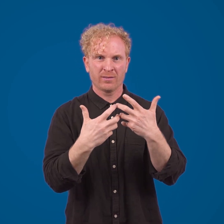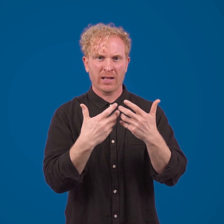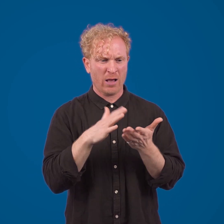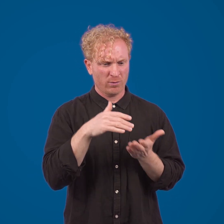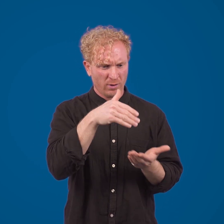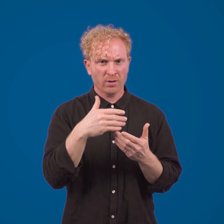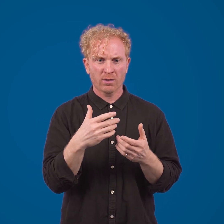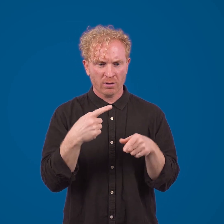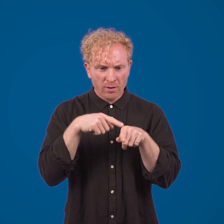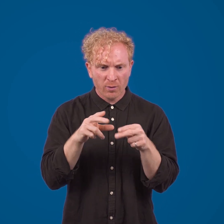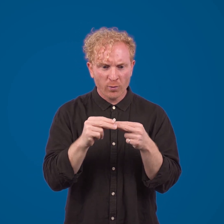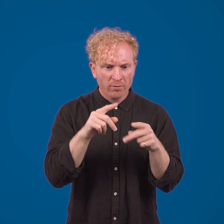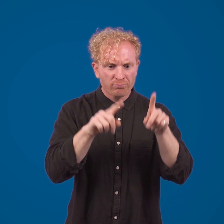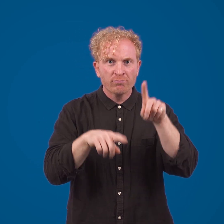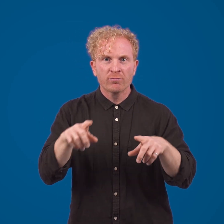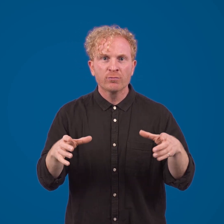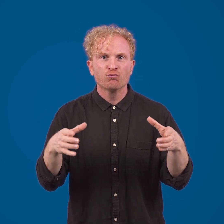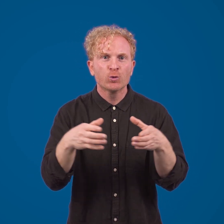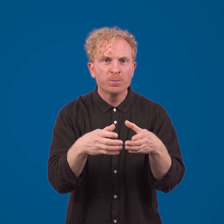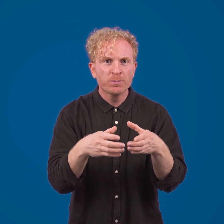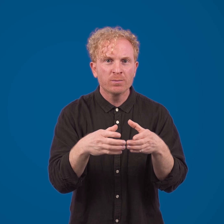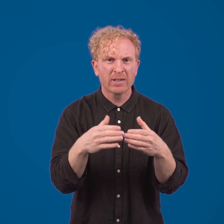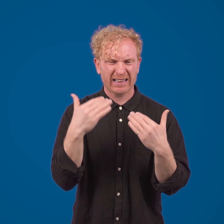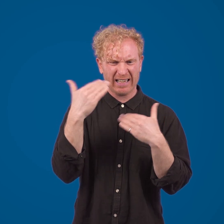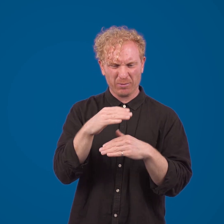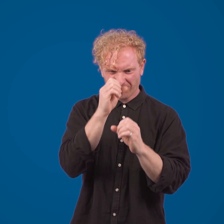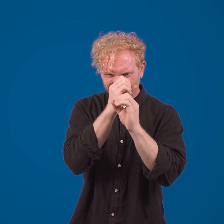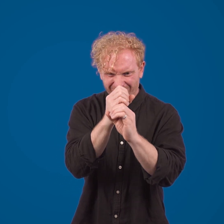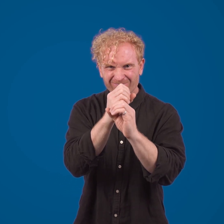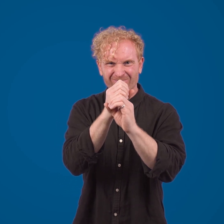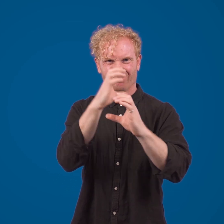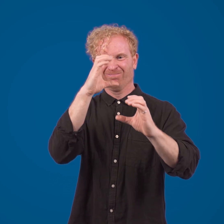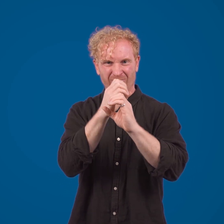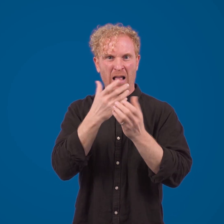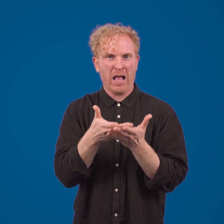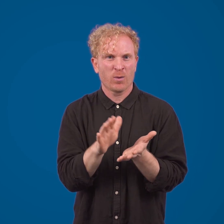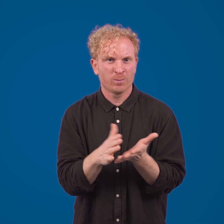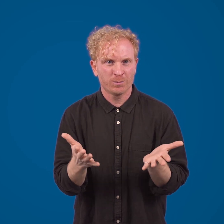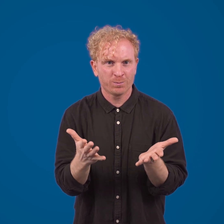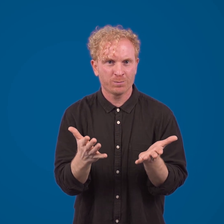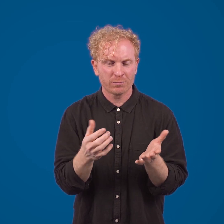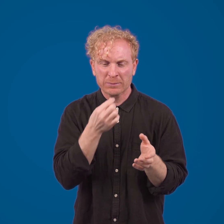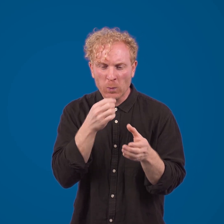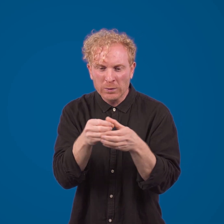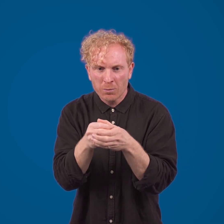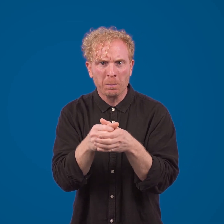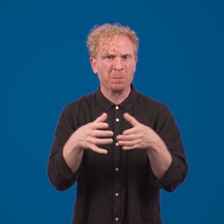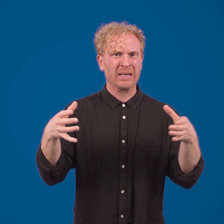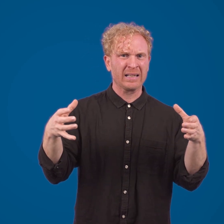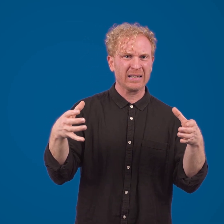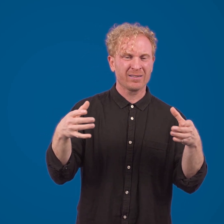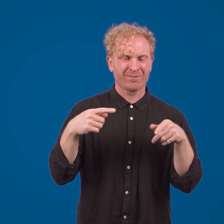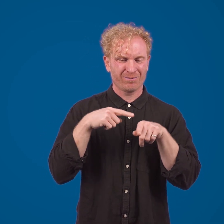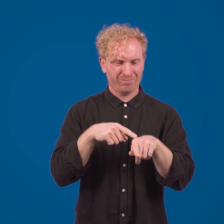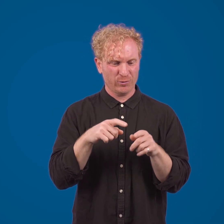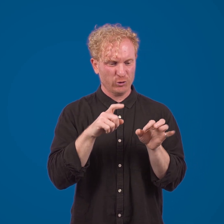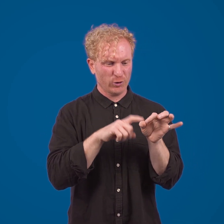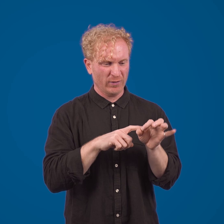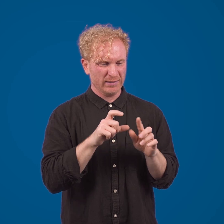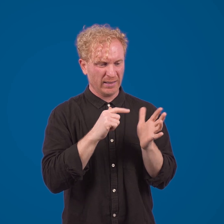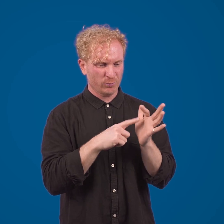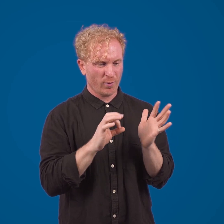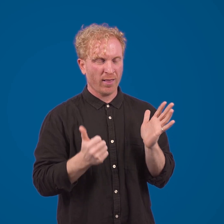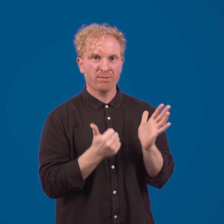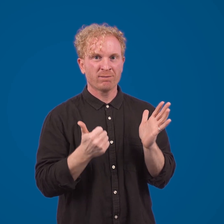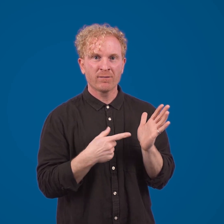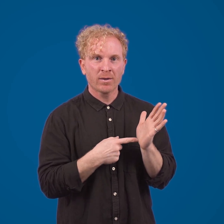and limitations on the scope and sample sizes for survey data.